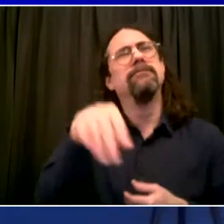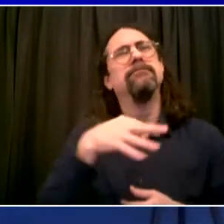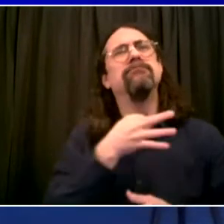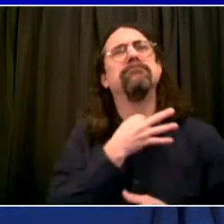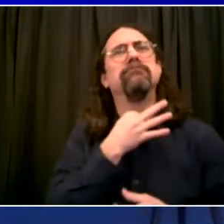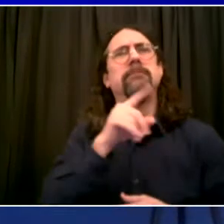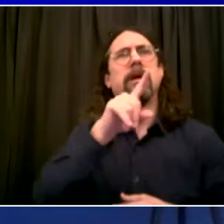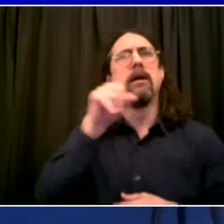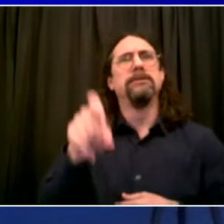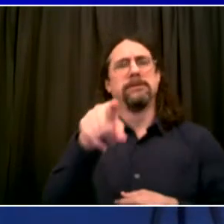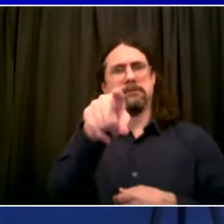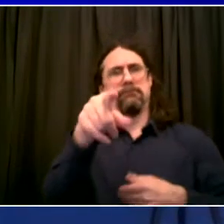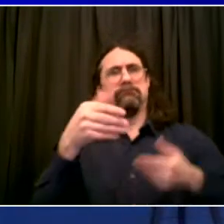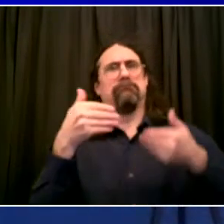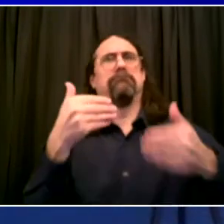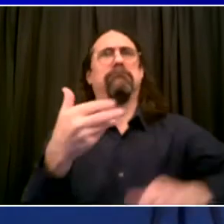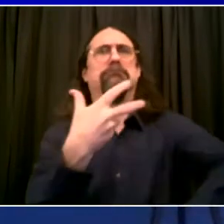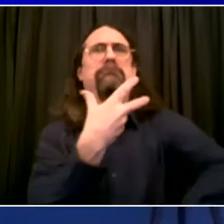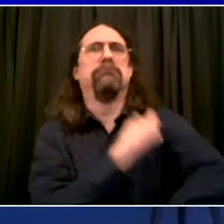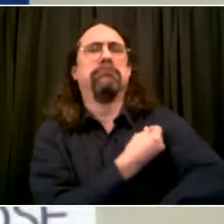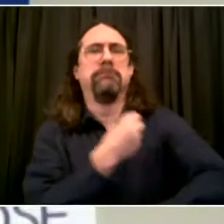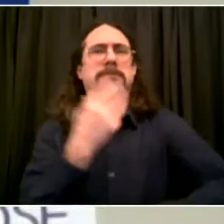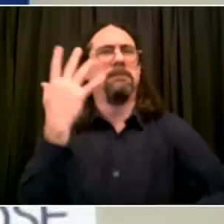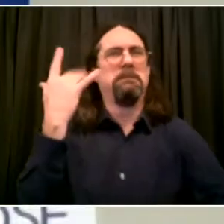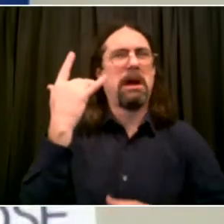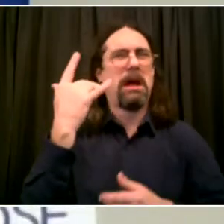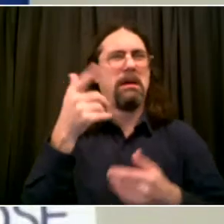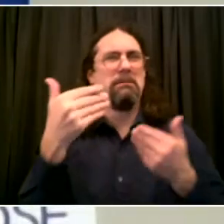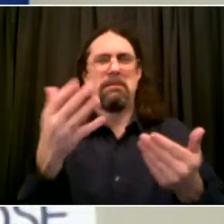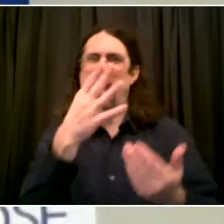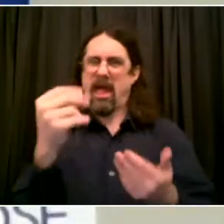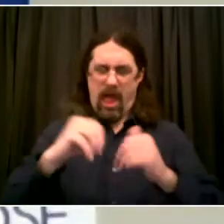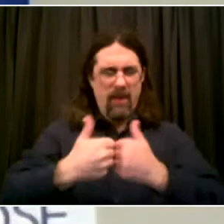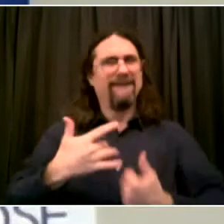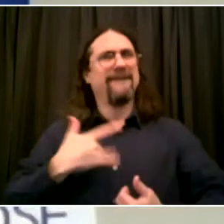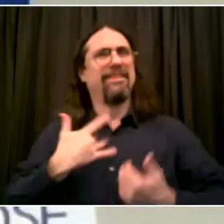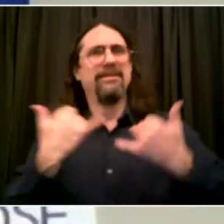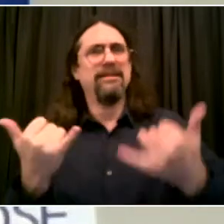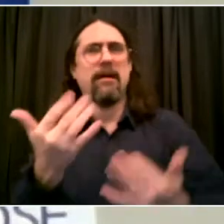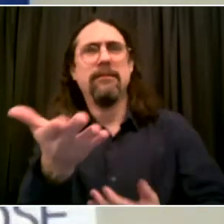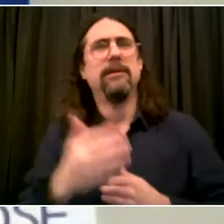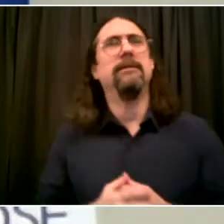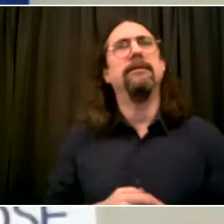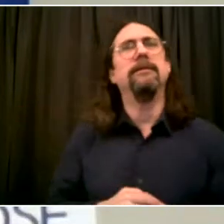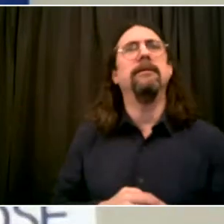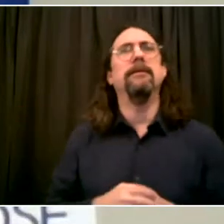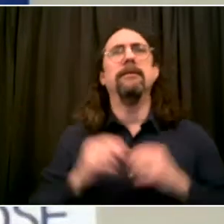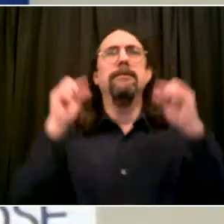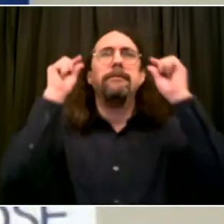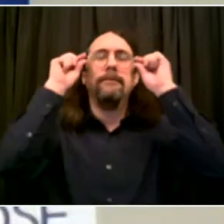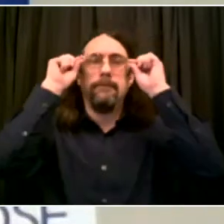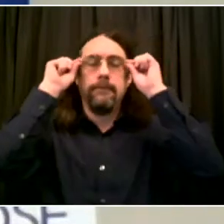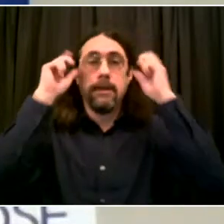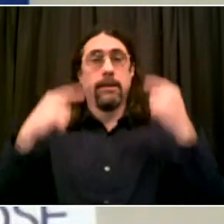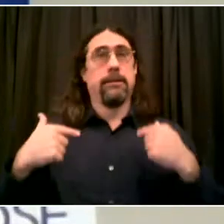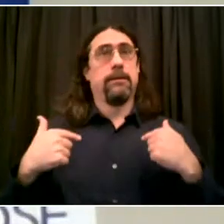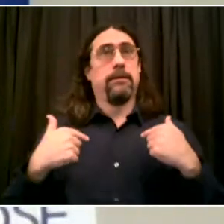HELPFUL TO HEAR, REVEEENRD SHARPTON. I JUST WANT TO AA SKYOU THINK THIS IS ONE OF THE THINGS THAT PEOPLE ALWAYS NEED TO HEAR. WHY DID Y YU O PERSONALLY CHOOSE TO HAVE THE SHOT AND HOW